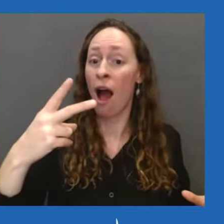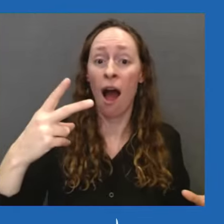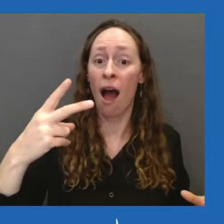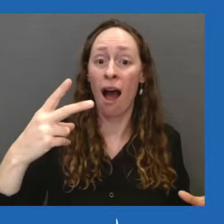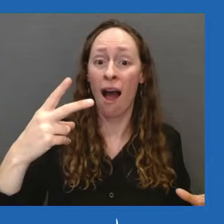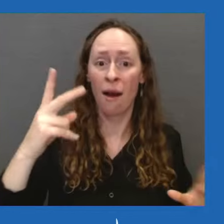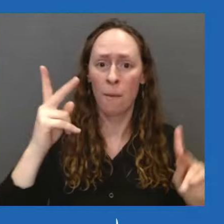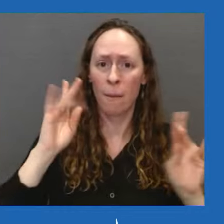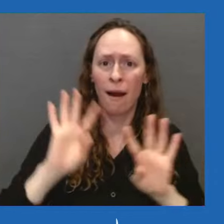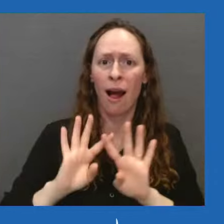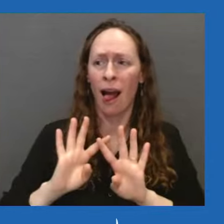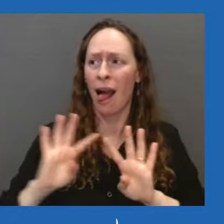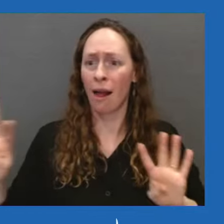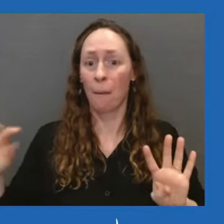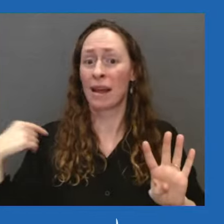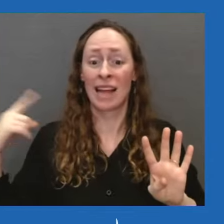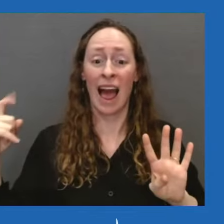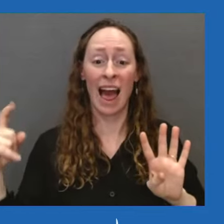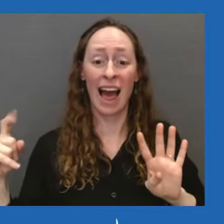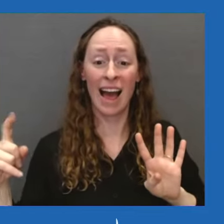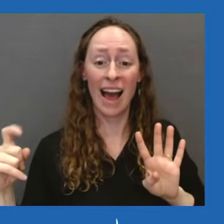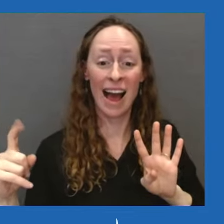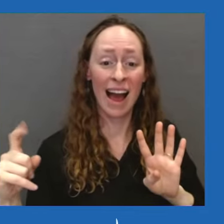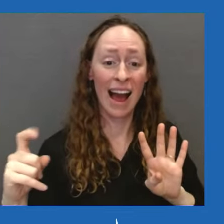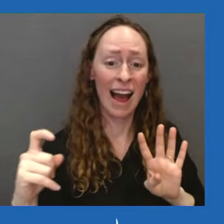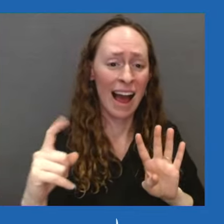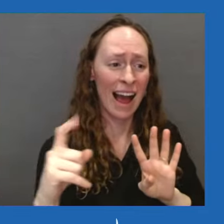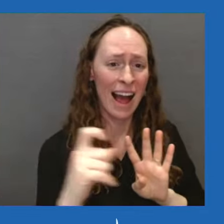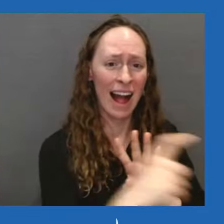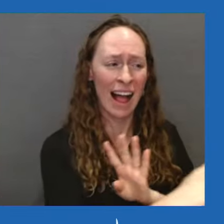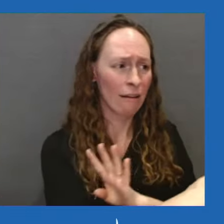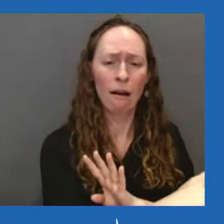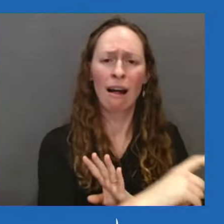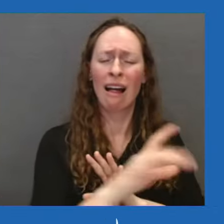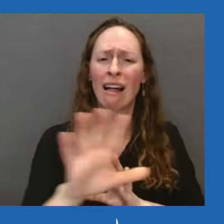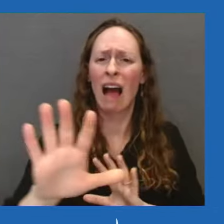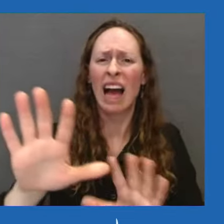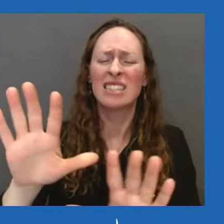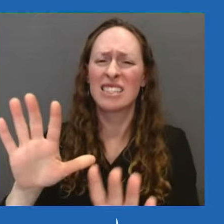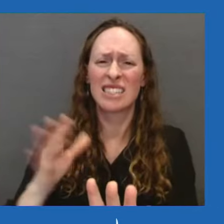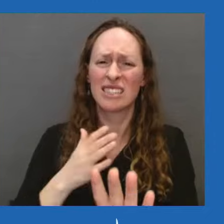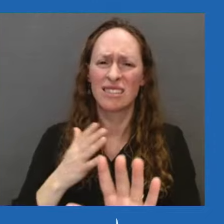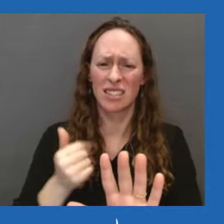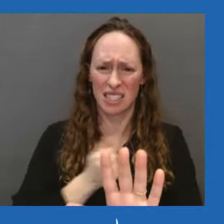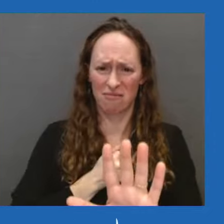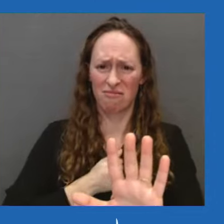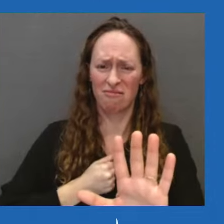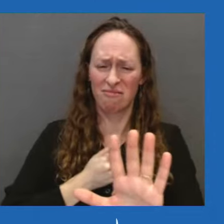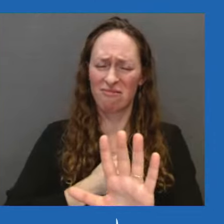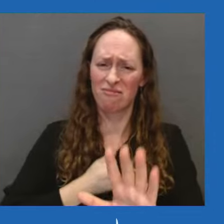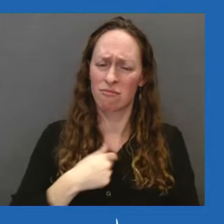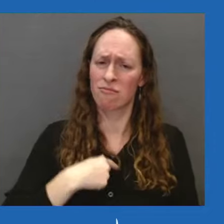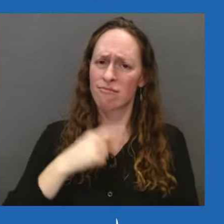And a good friend of mine, a guy who's been a great partner, and a guy who is doing so much for this community -John